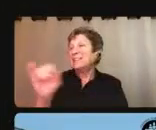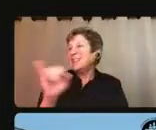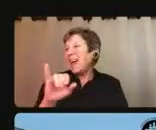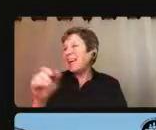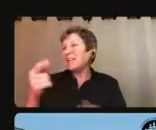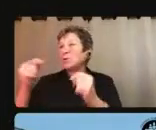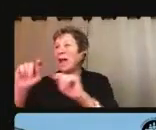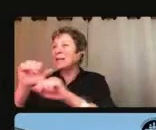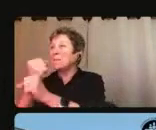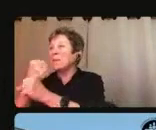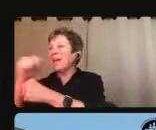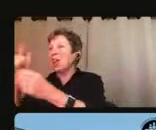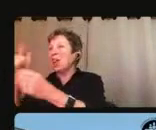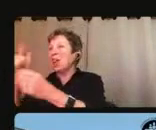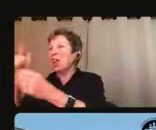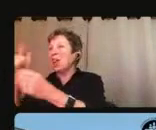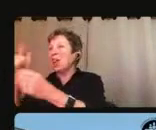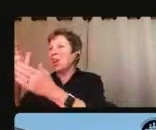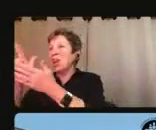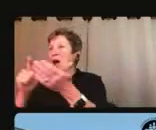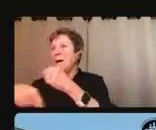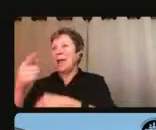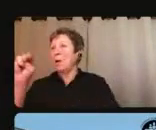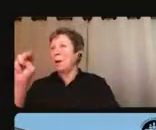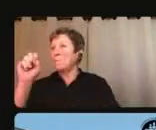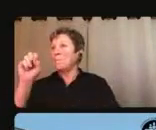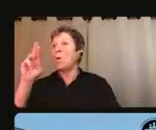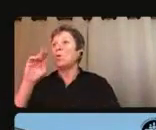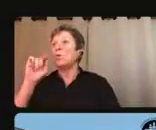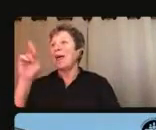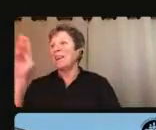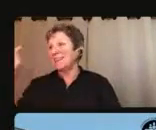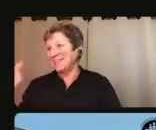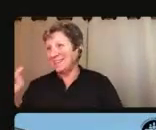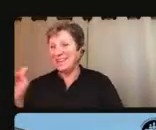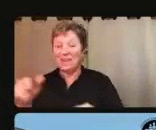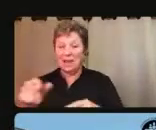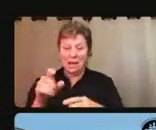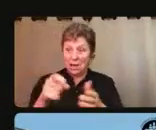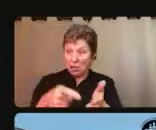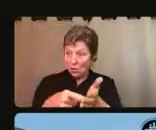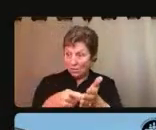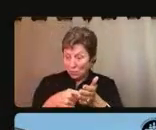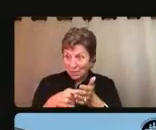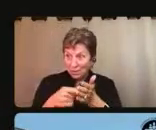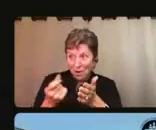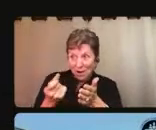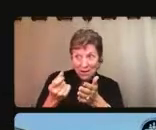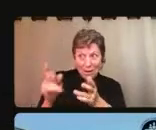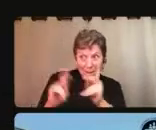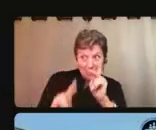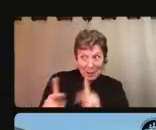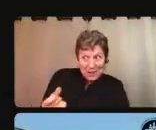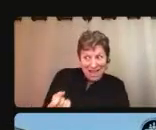BIAS. IT SEMS AKIN TO ATTEMPTING TO